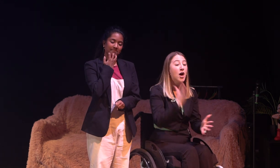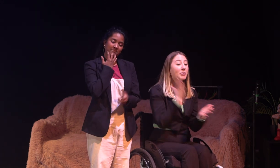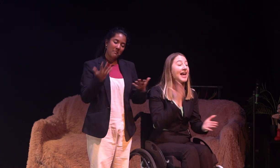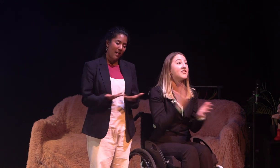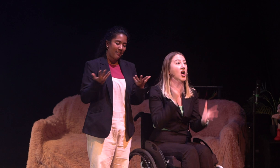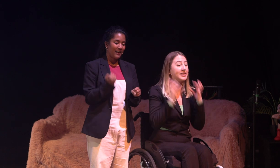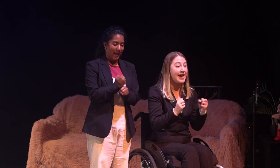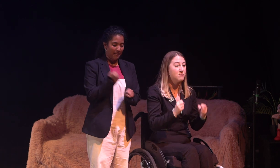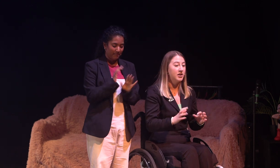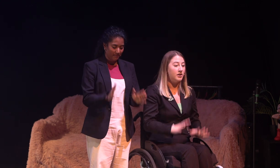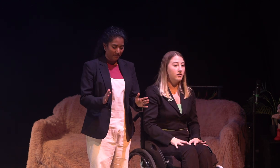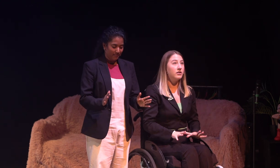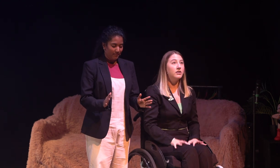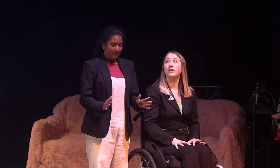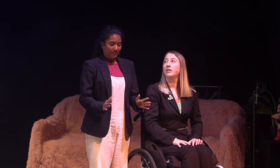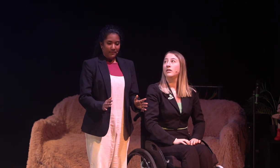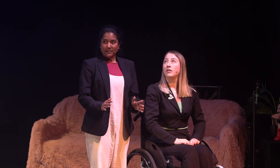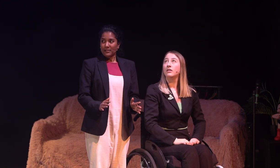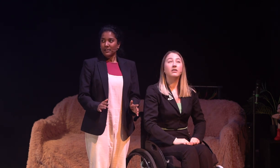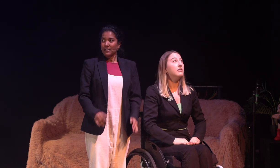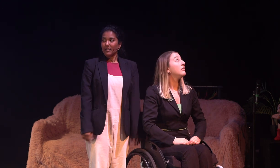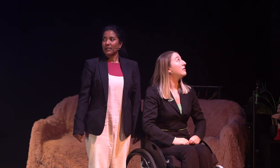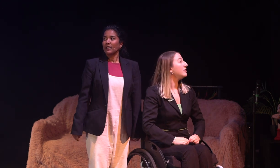Katy, play the game. [ LOW CHATTER IN BACKGROUND ]